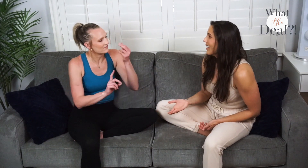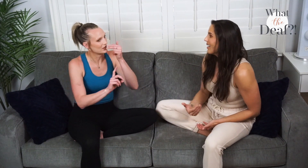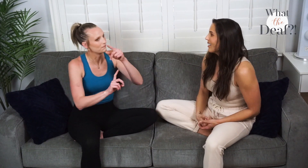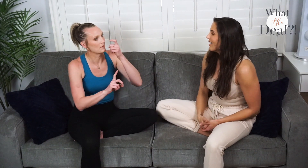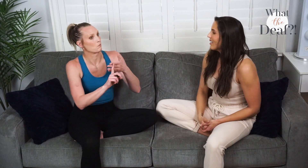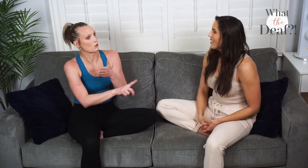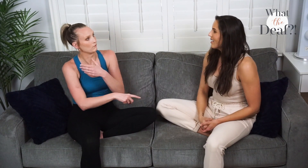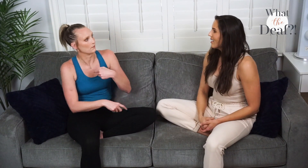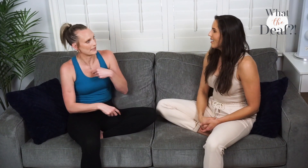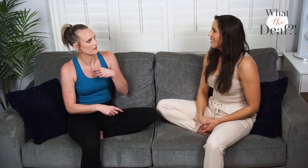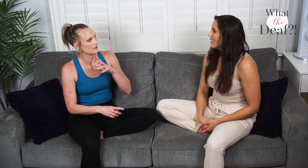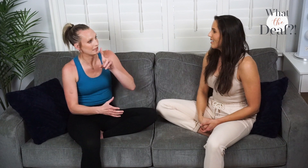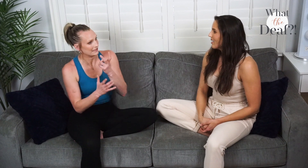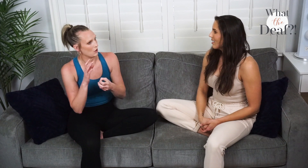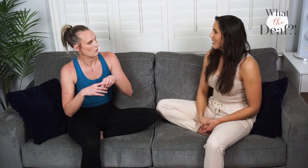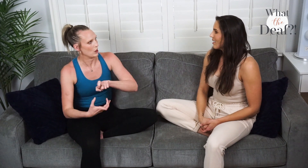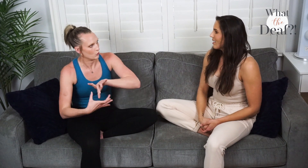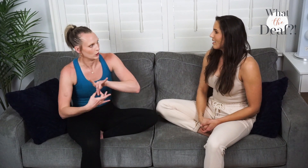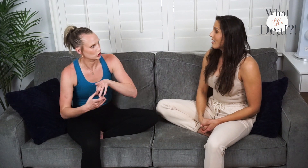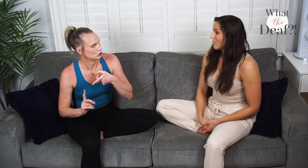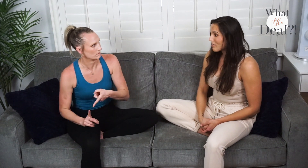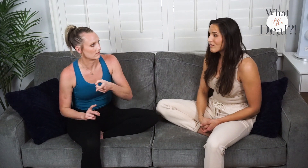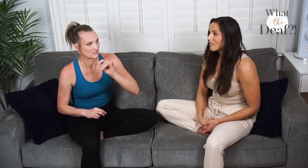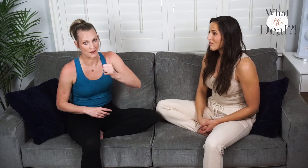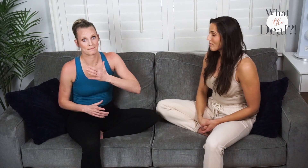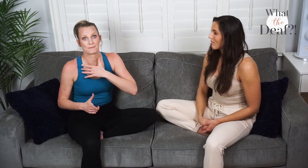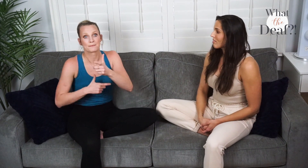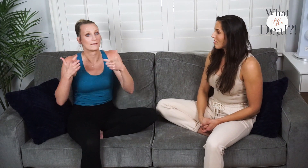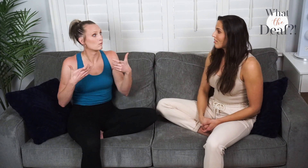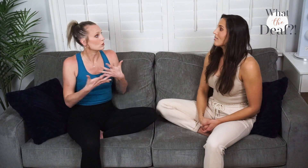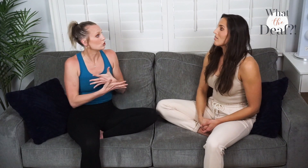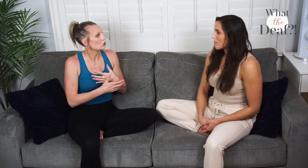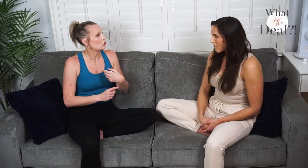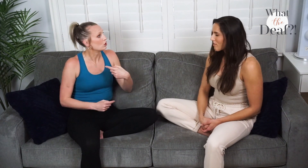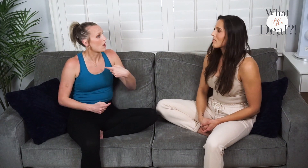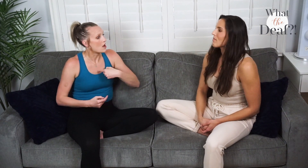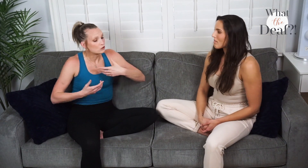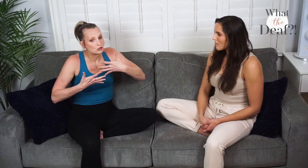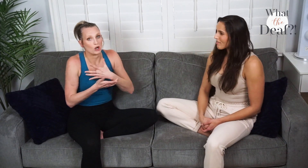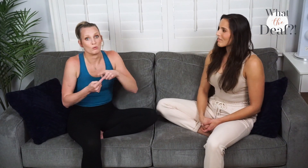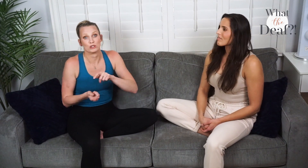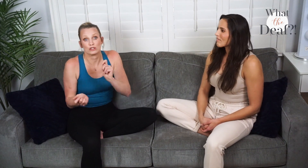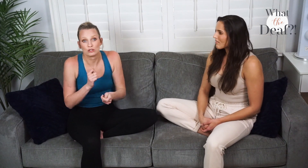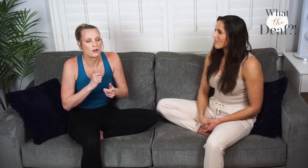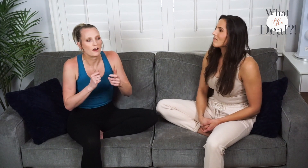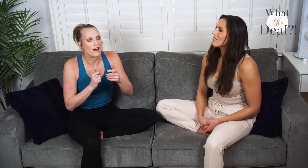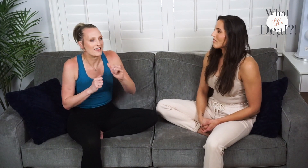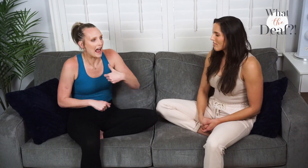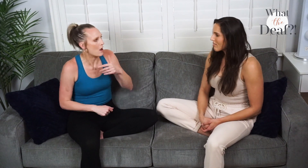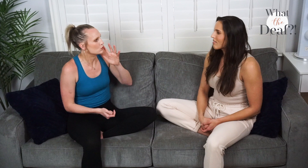And it’s funny ‘cause before getting into my relationship, that was my biggest fear. I was so scared that I was gonna change.